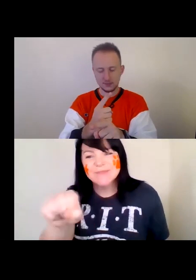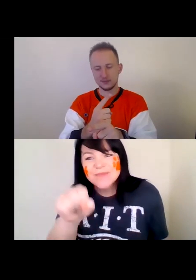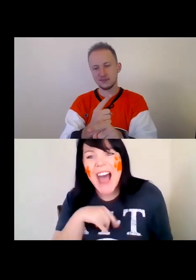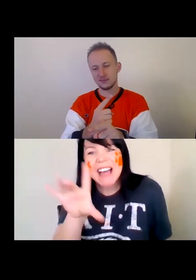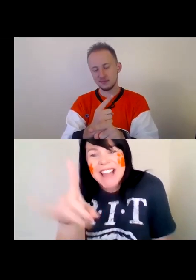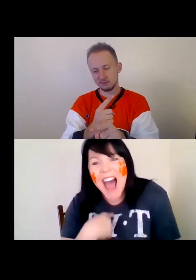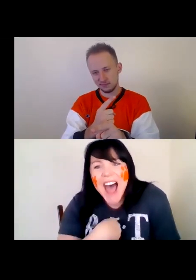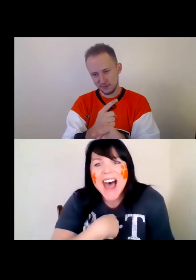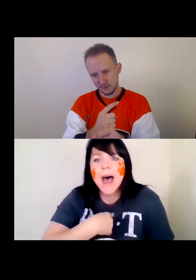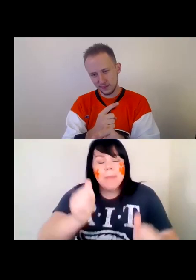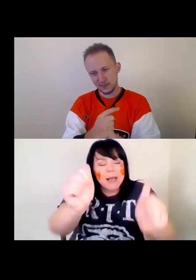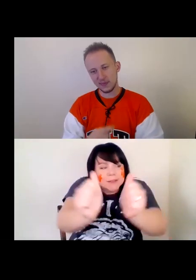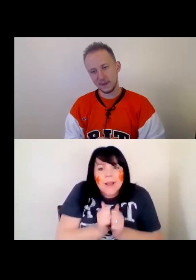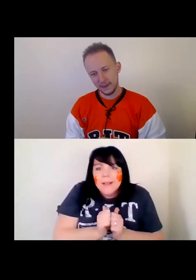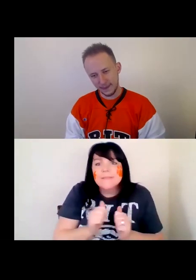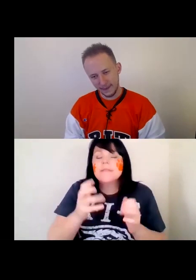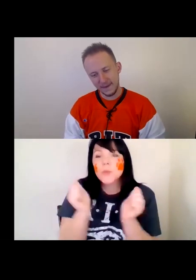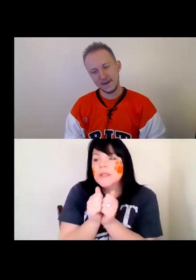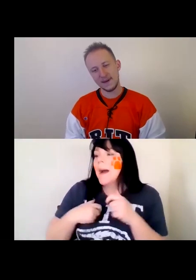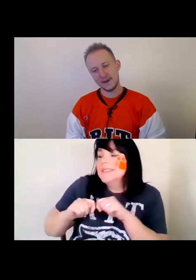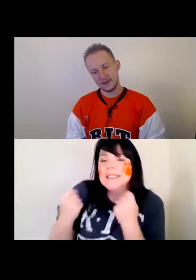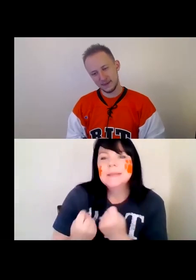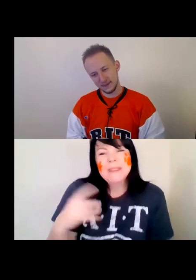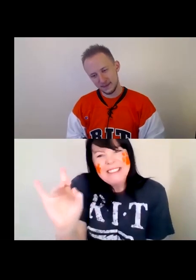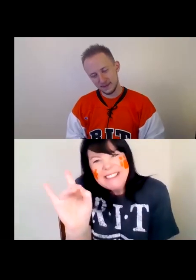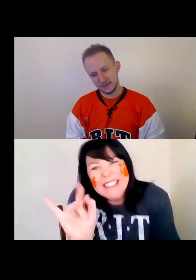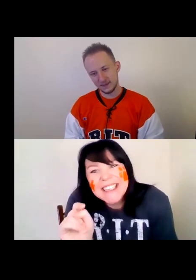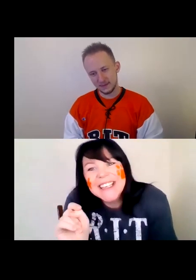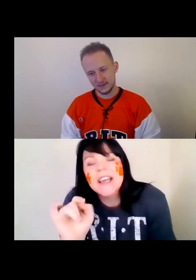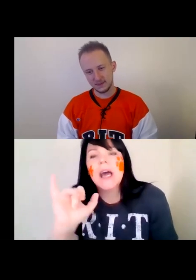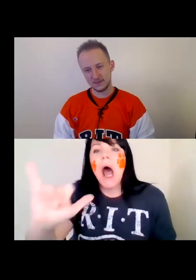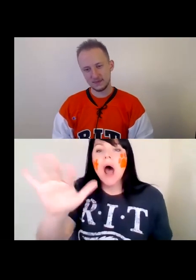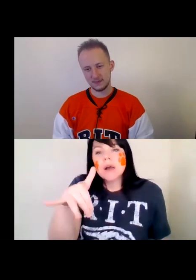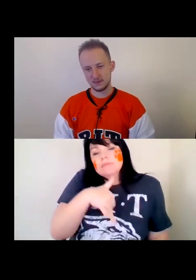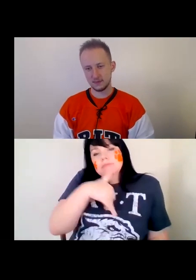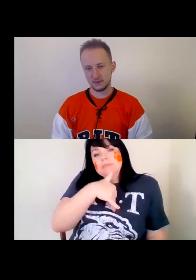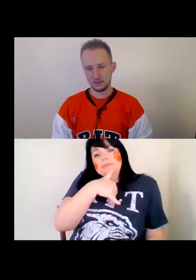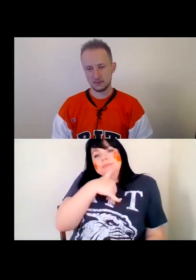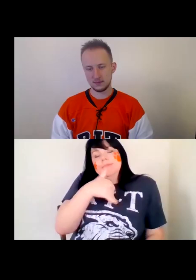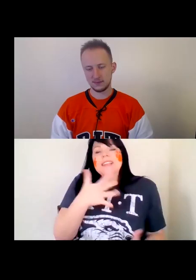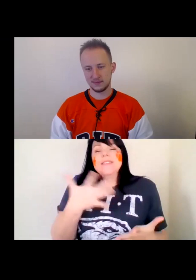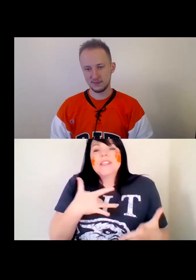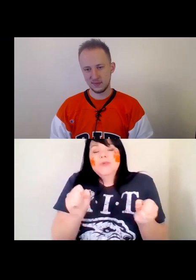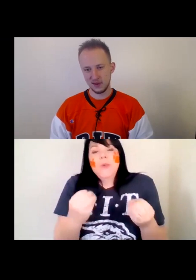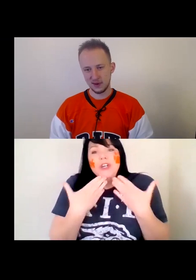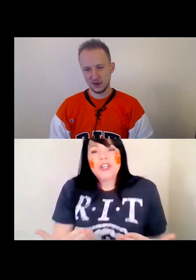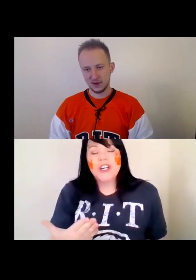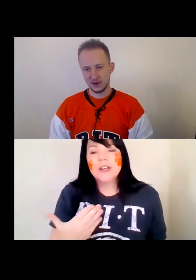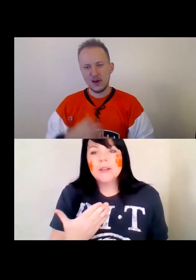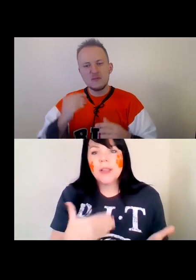Michelle: having honestly done the work yourself with your team and come out ahead. The feeling of doing it ethically -- you can't beat it.